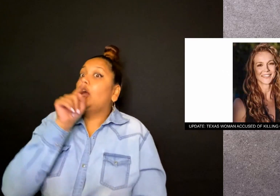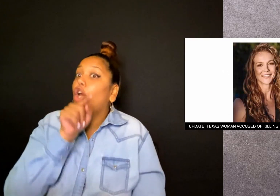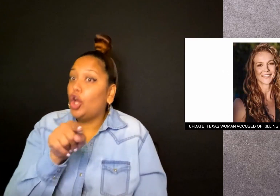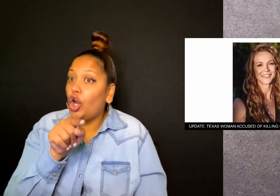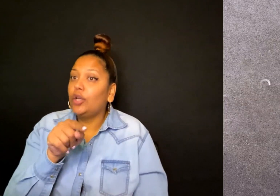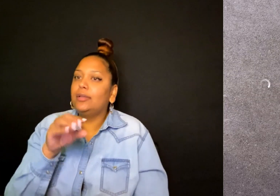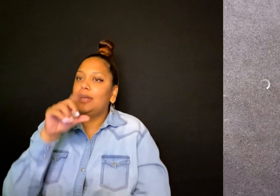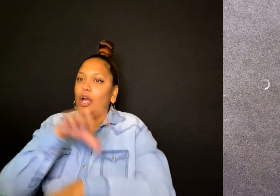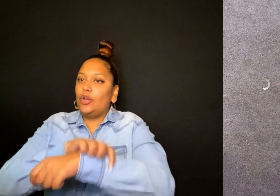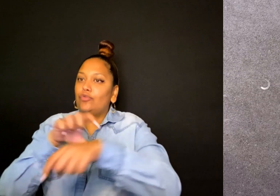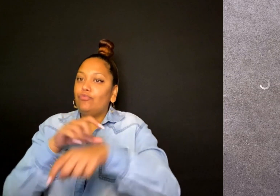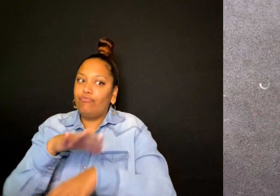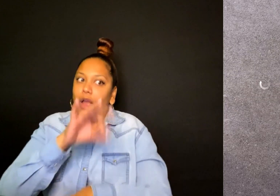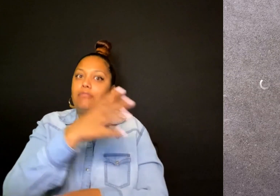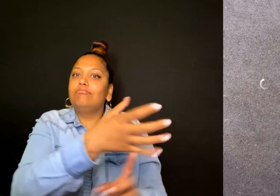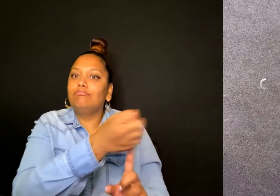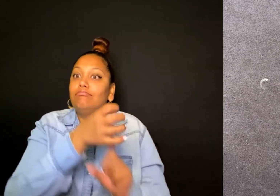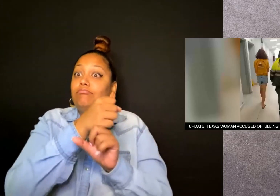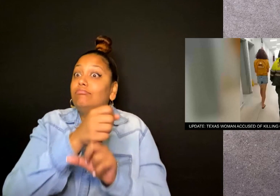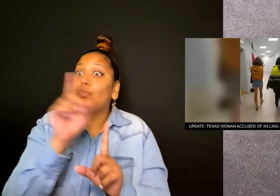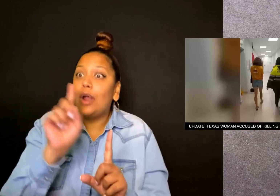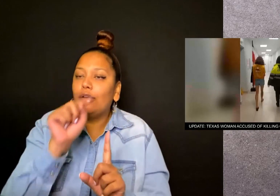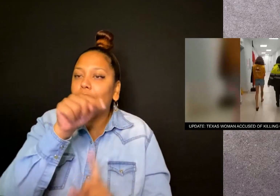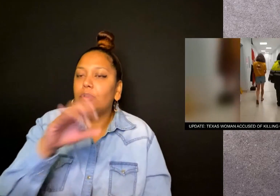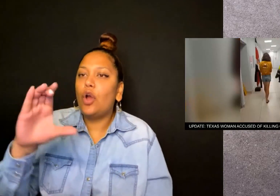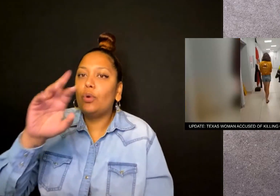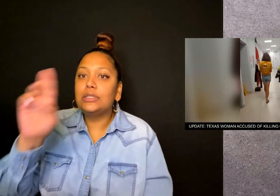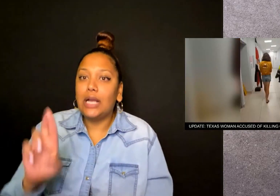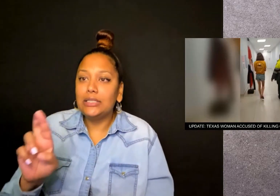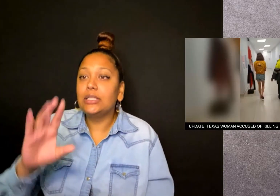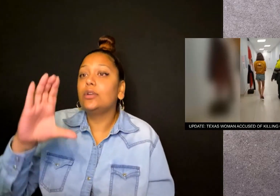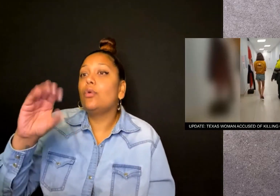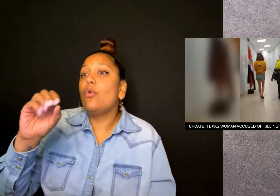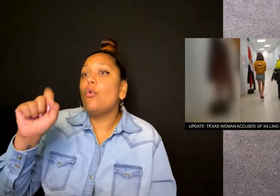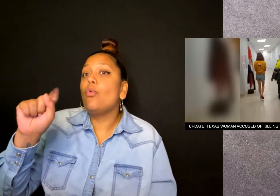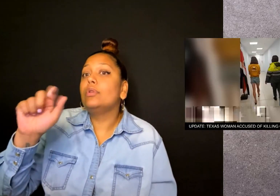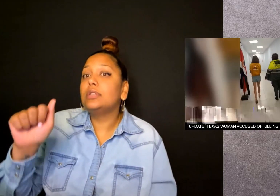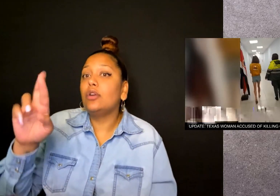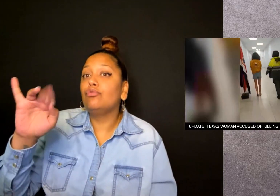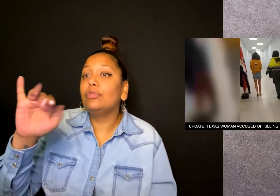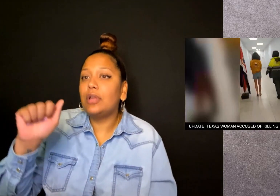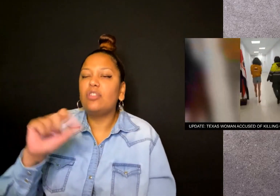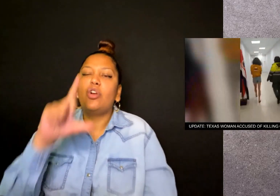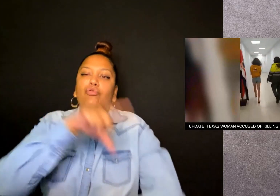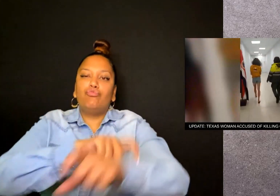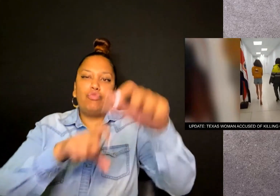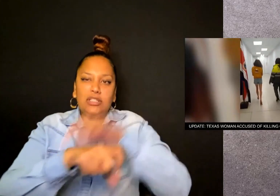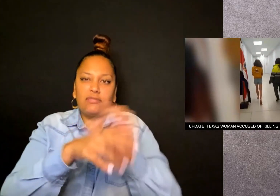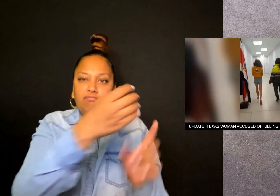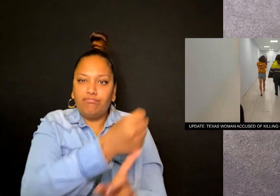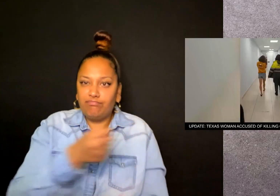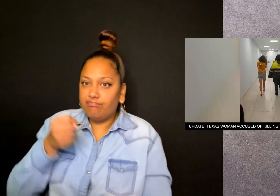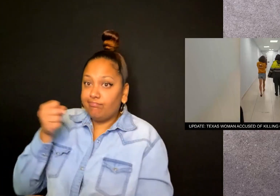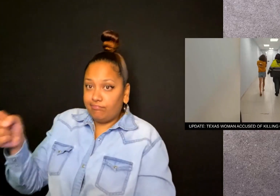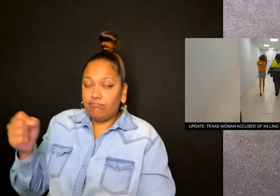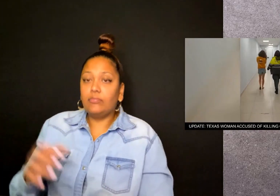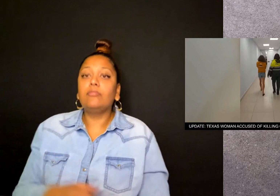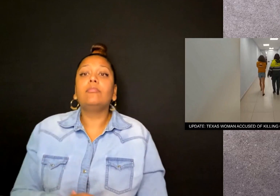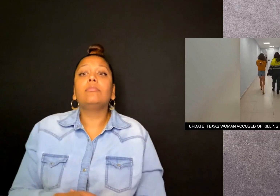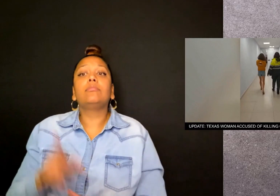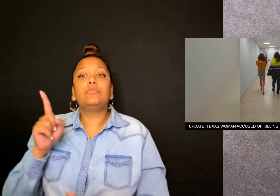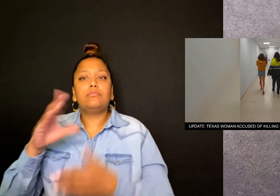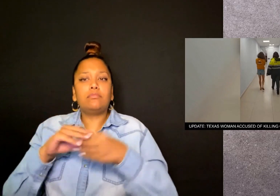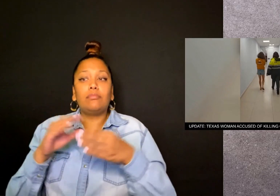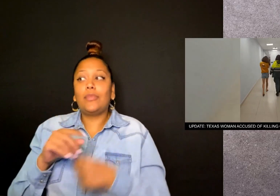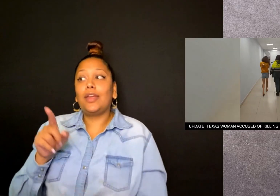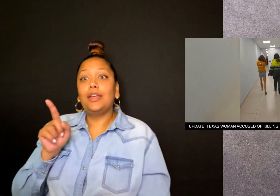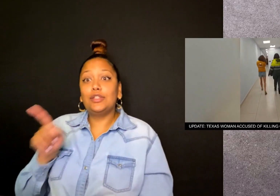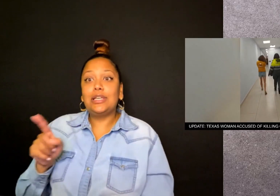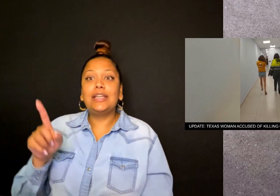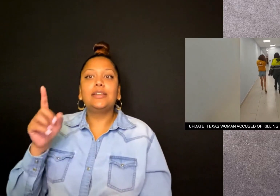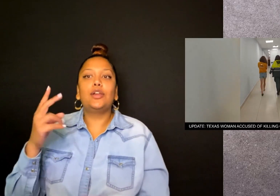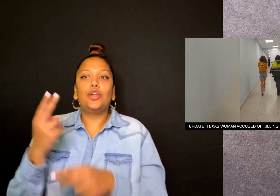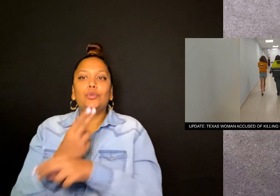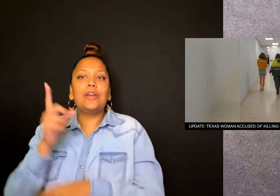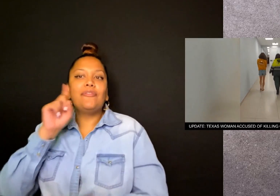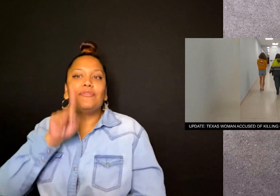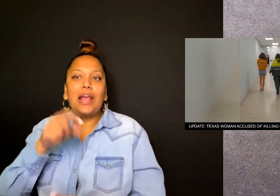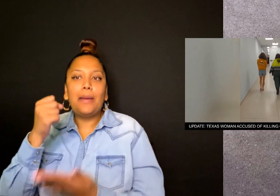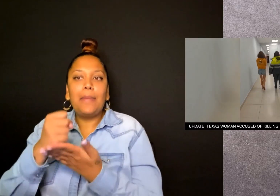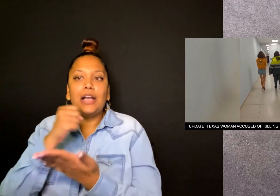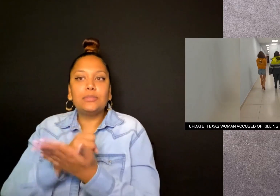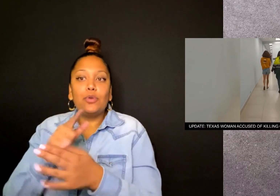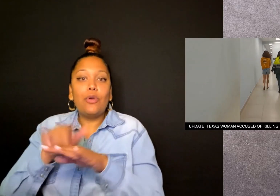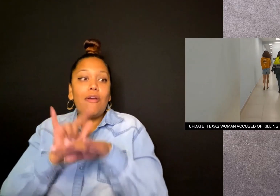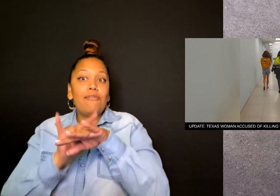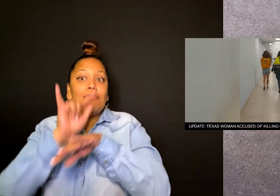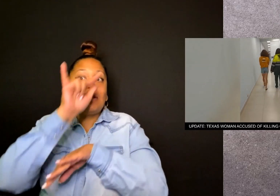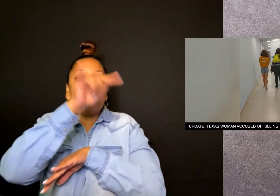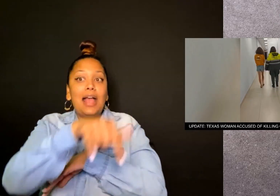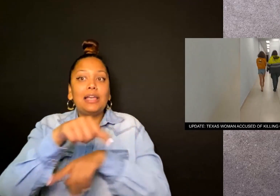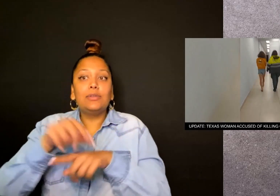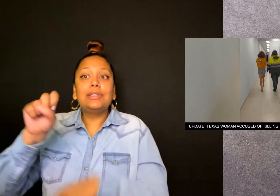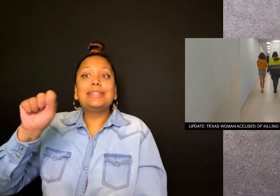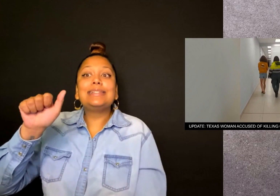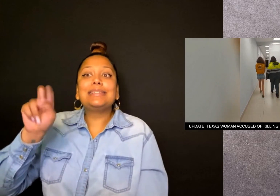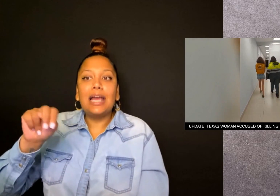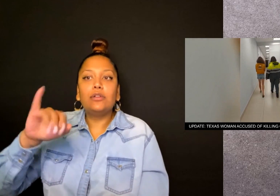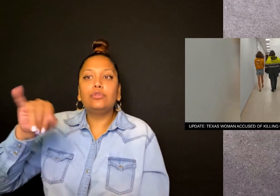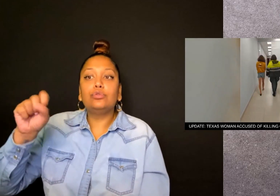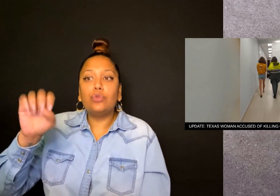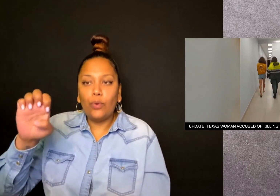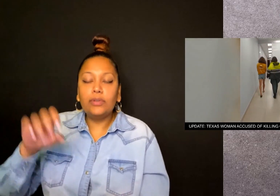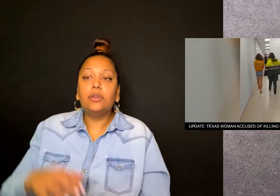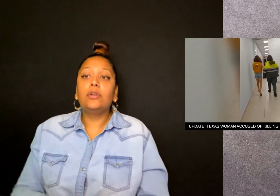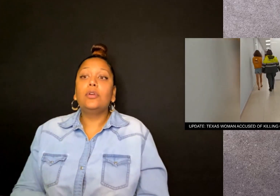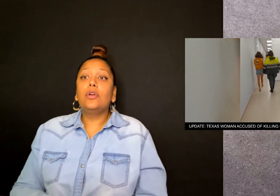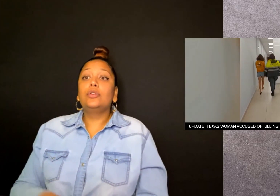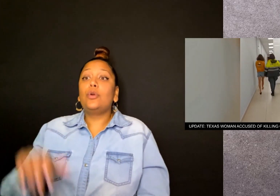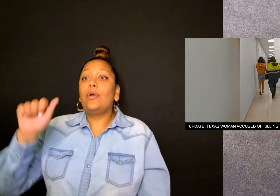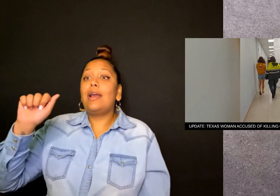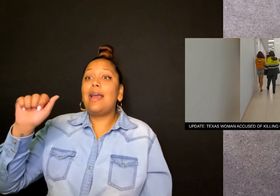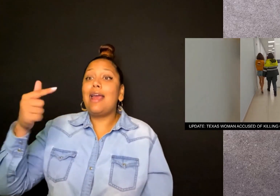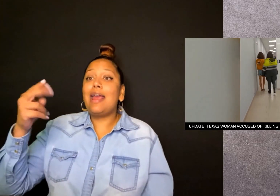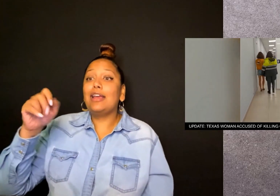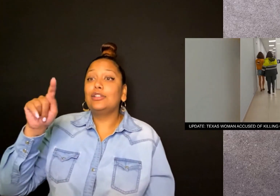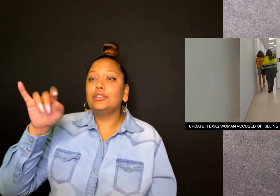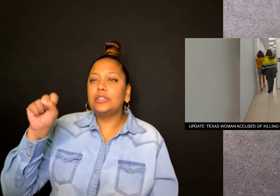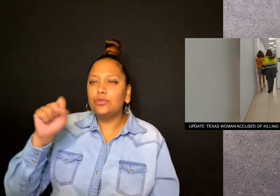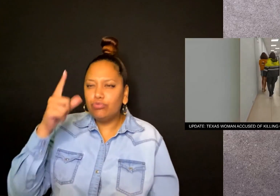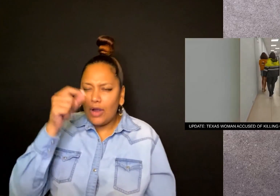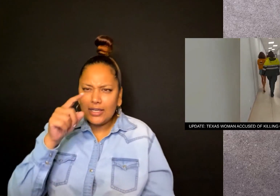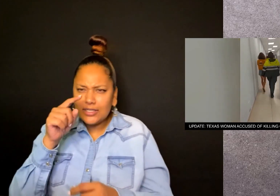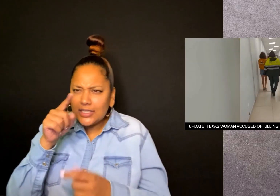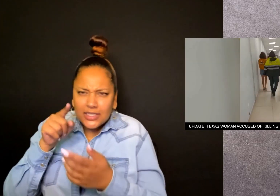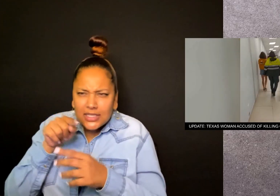Armstrong was arrested in Costa Rica they say she used a fake passport to fly to San Jose